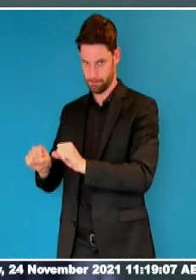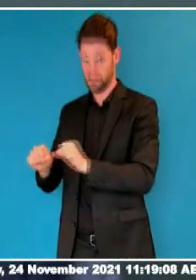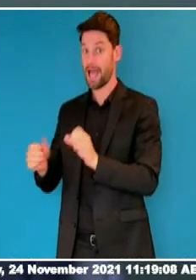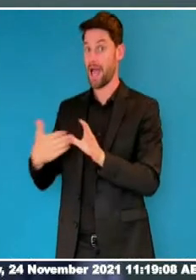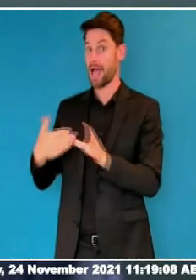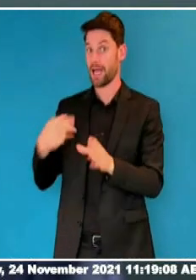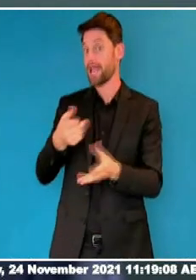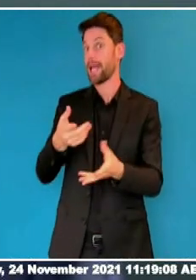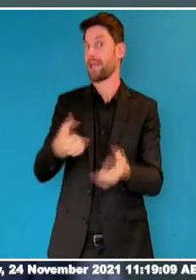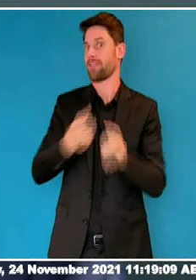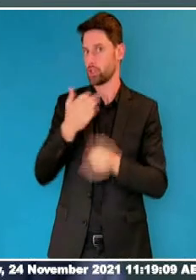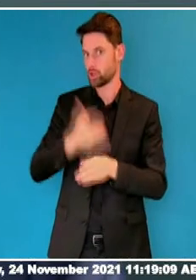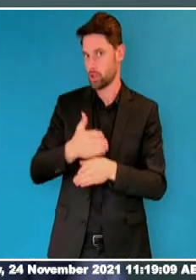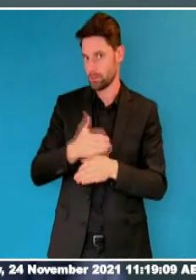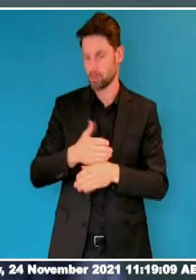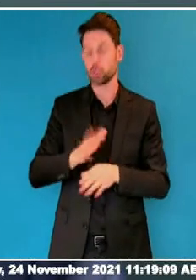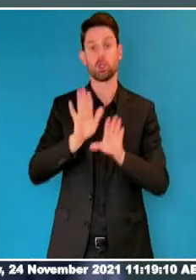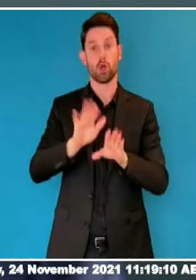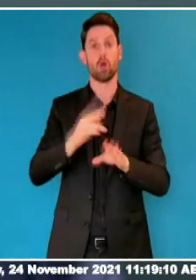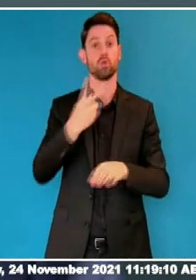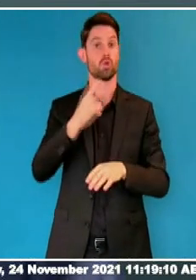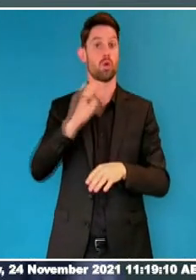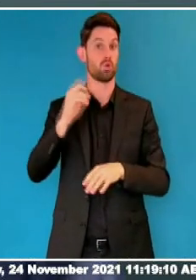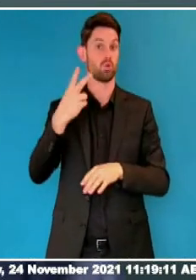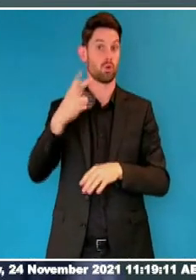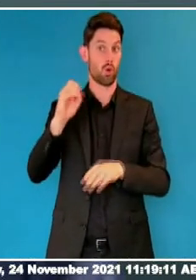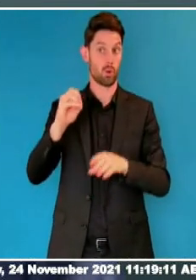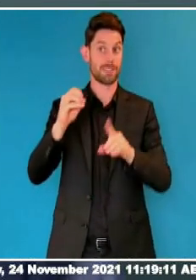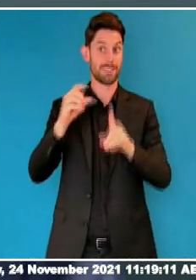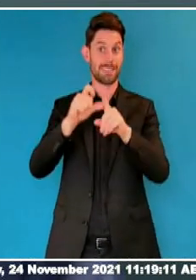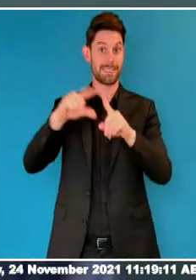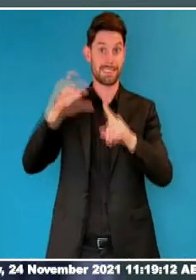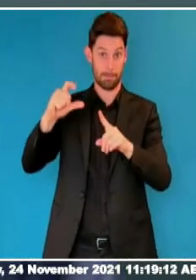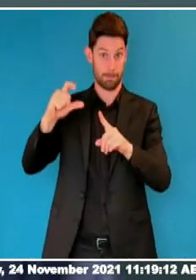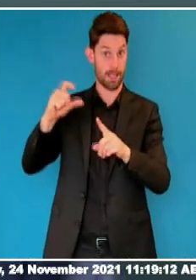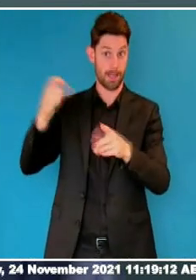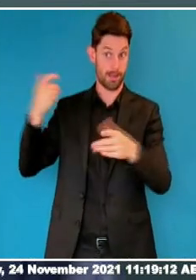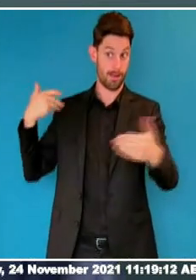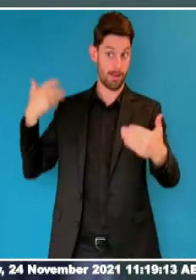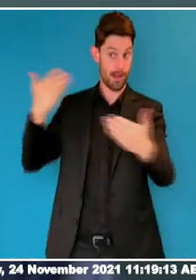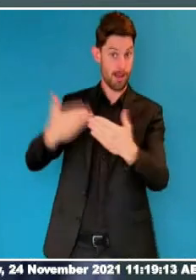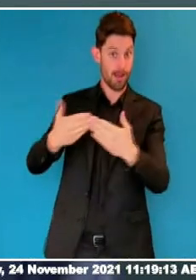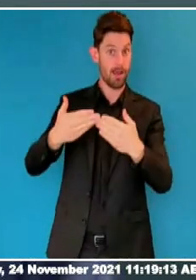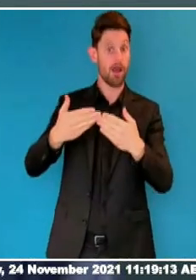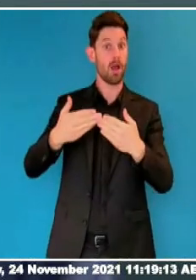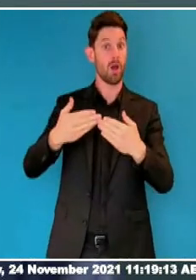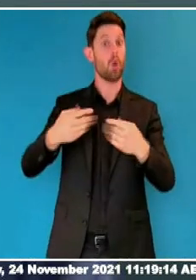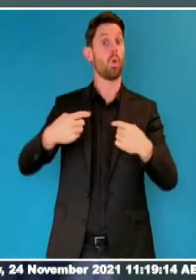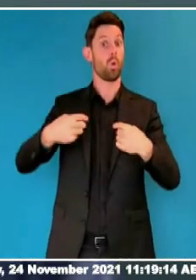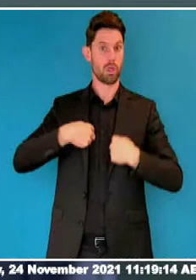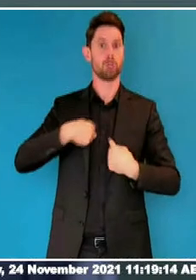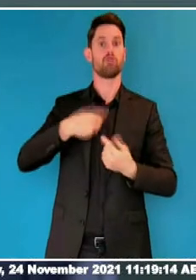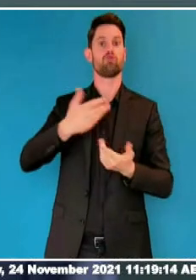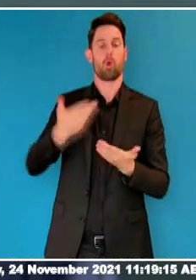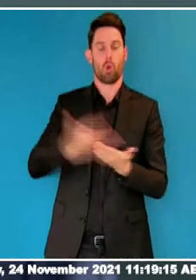So from 2020, December 2020, that information is recorded for every single person we hire